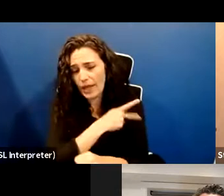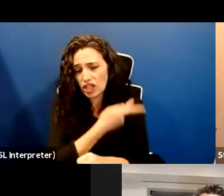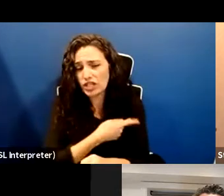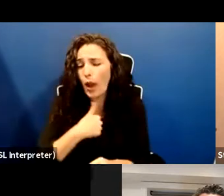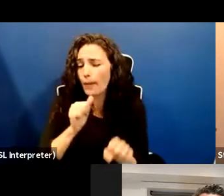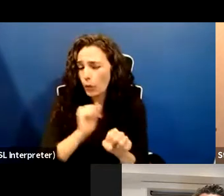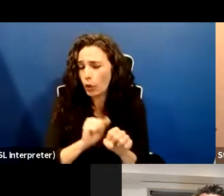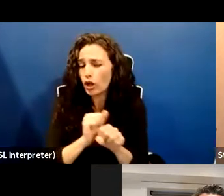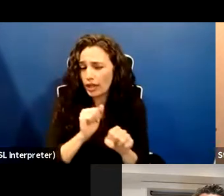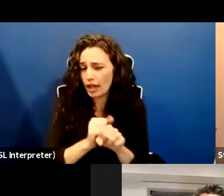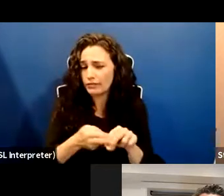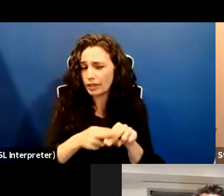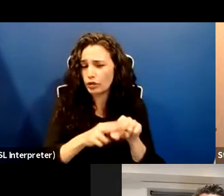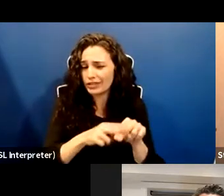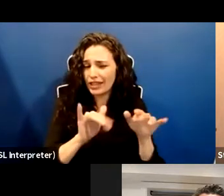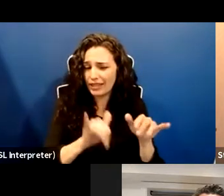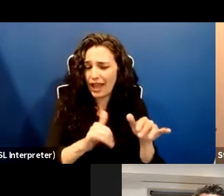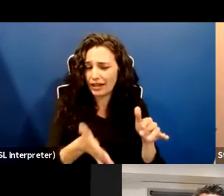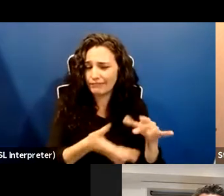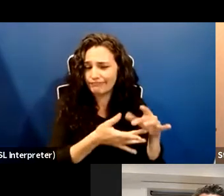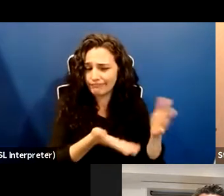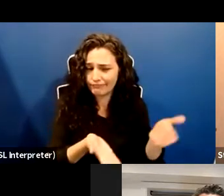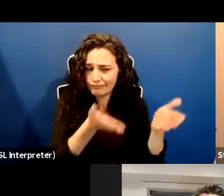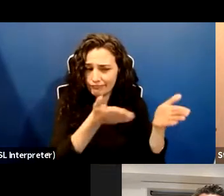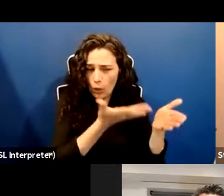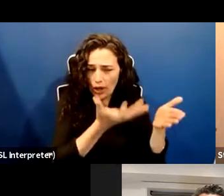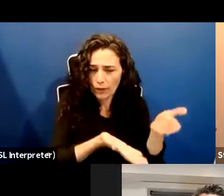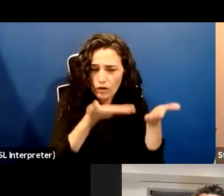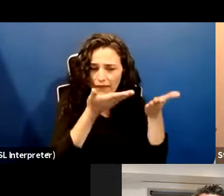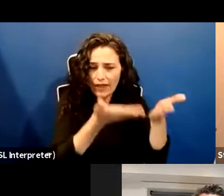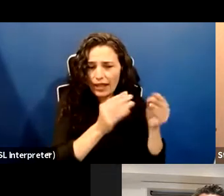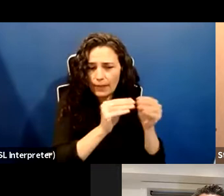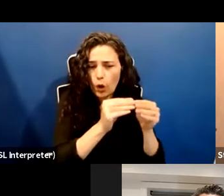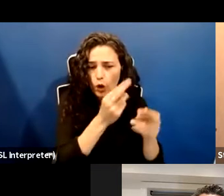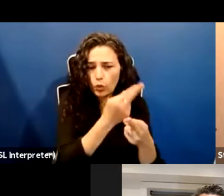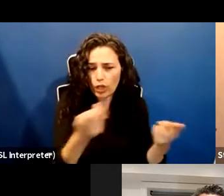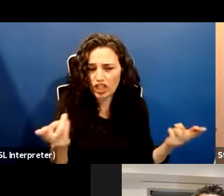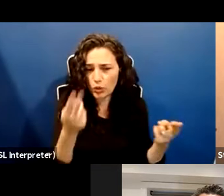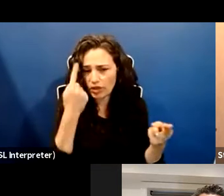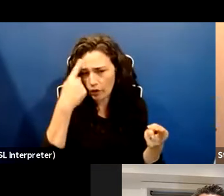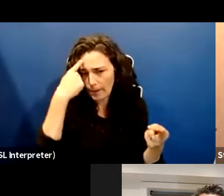also on the side, to provide more resources for the mental health community.